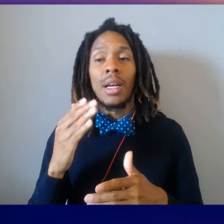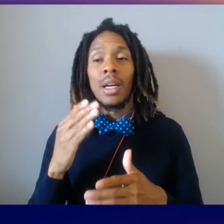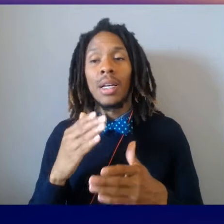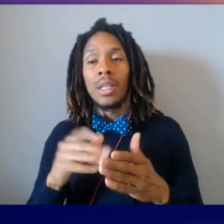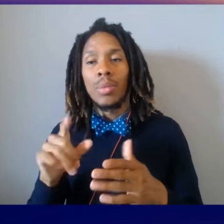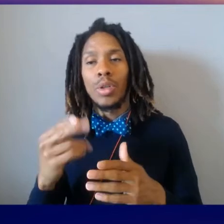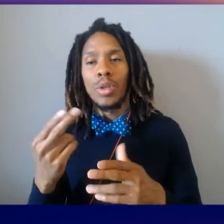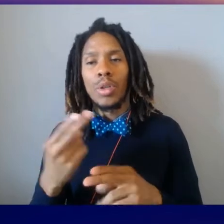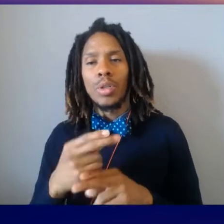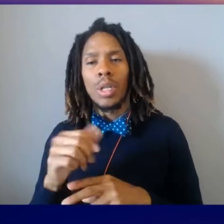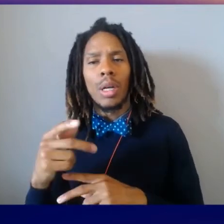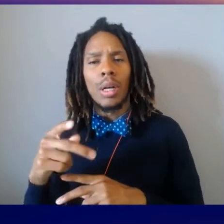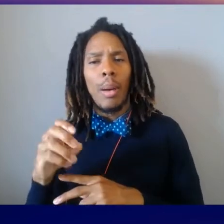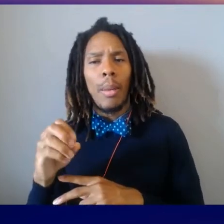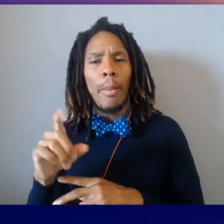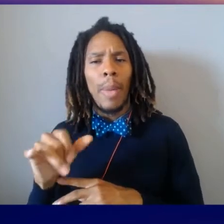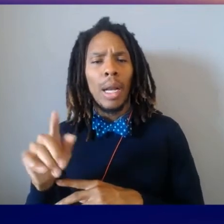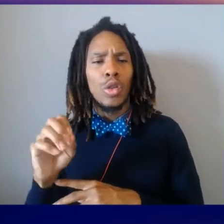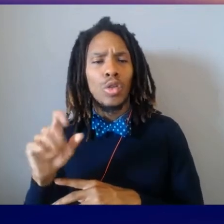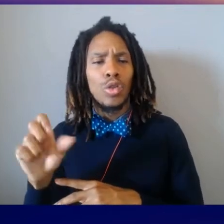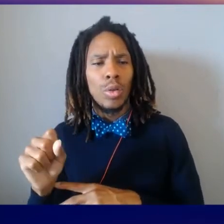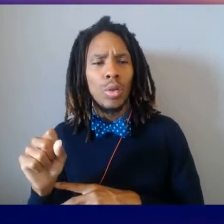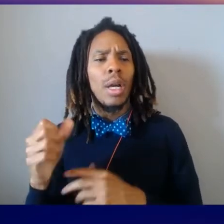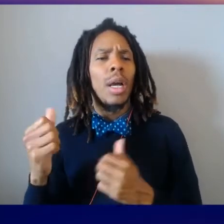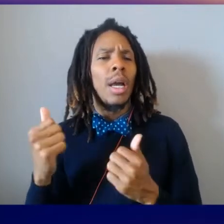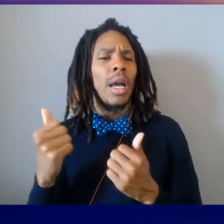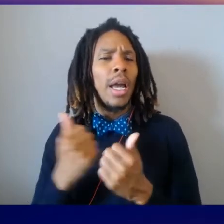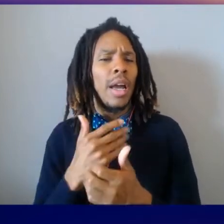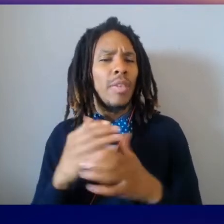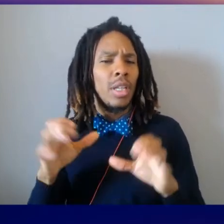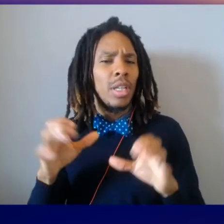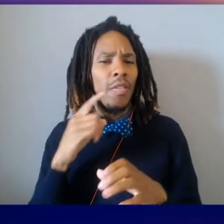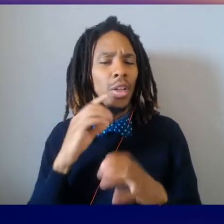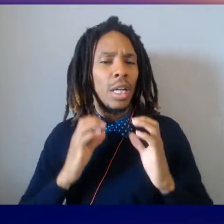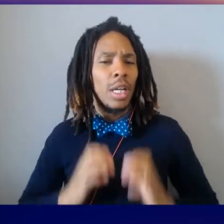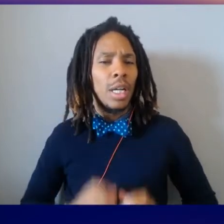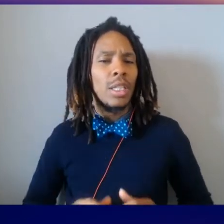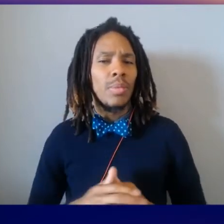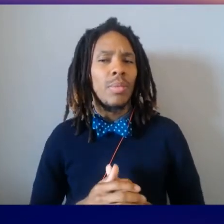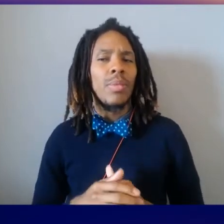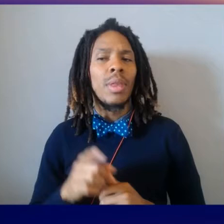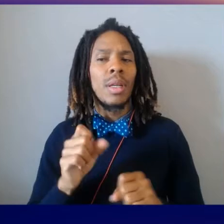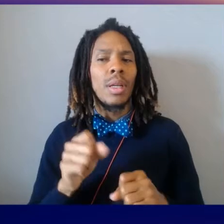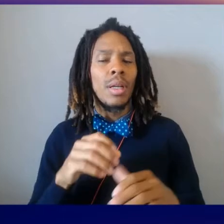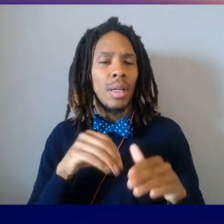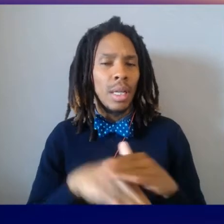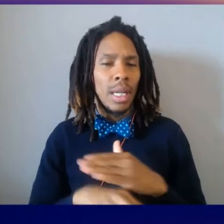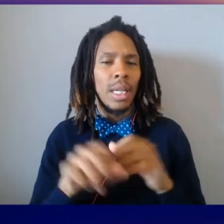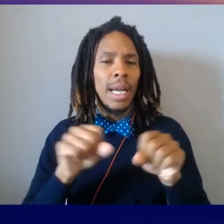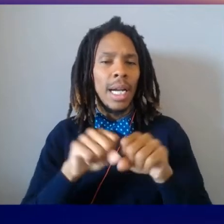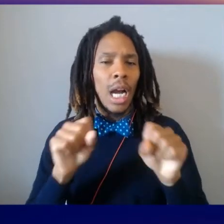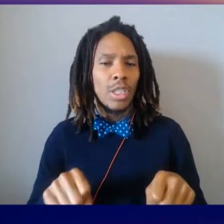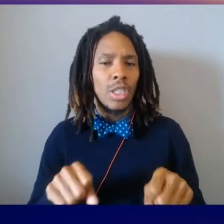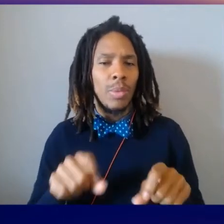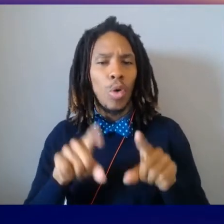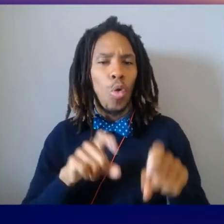In this case, everything is done for the customers. They can just come into the console and query things. The other interesting thing